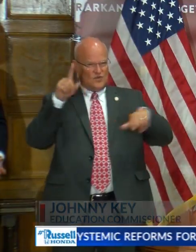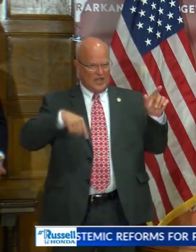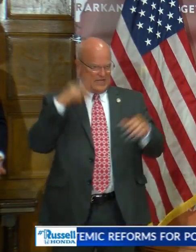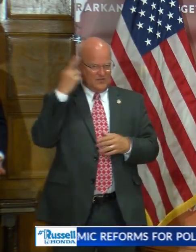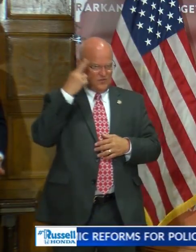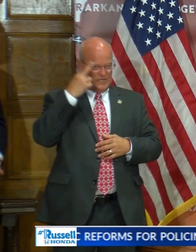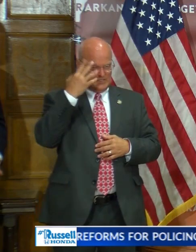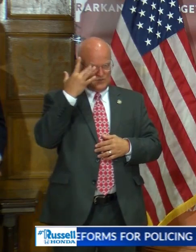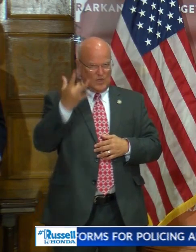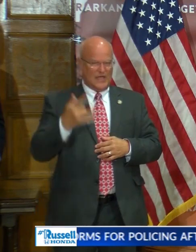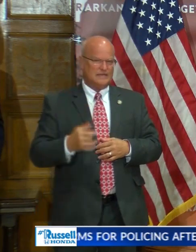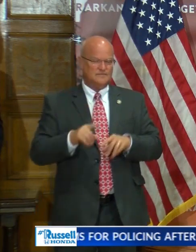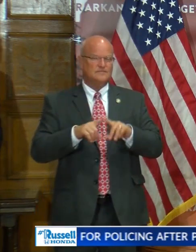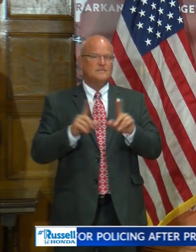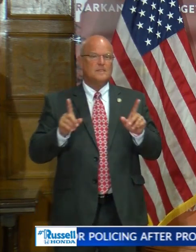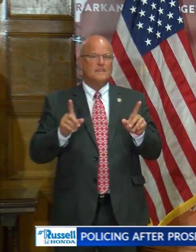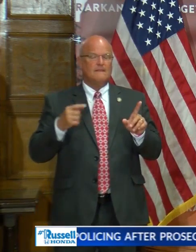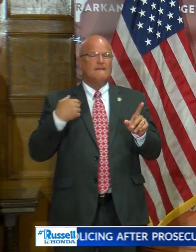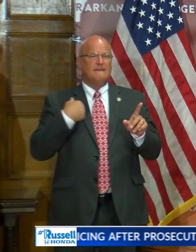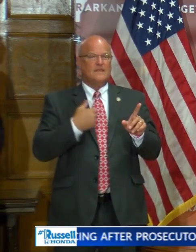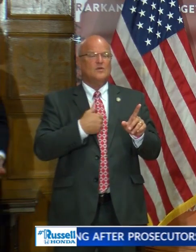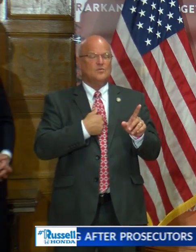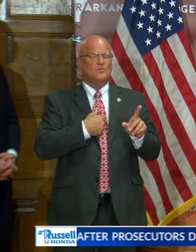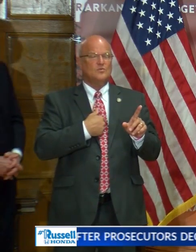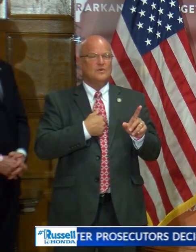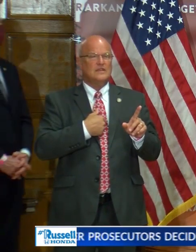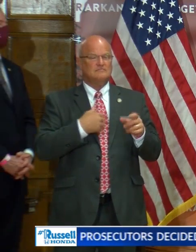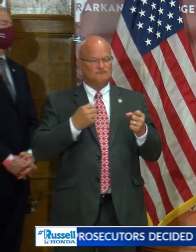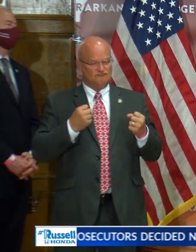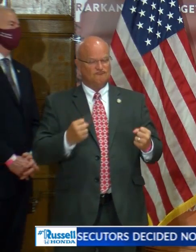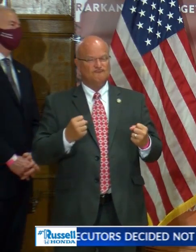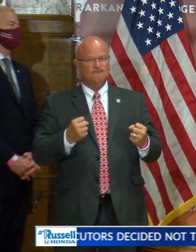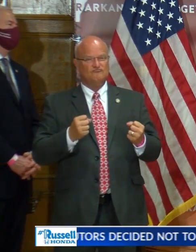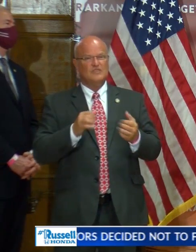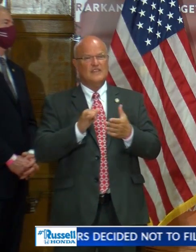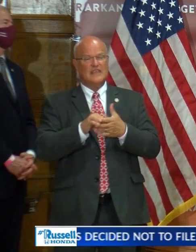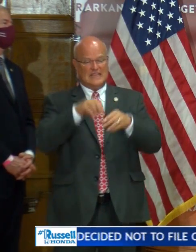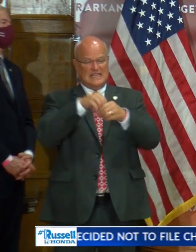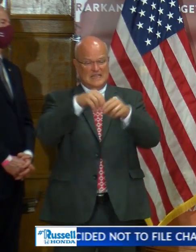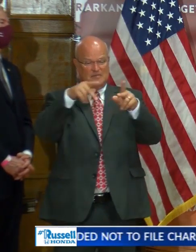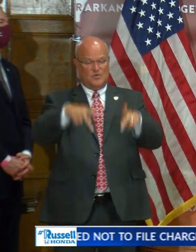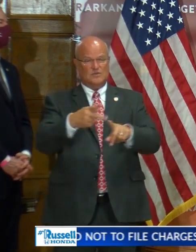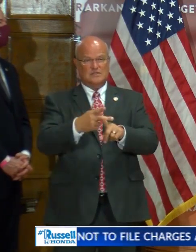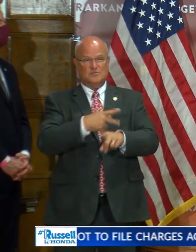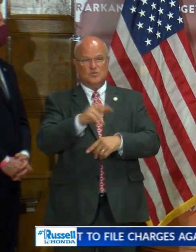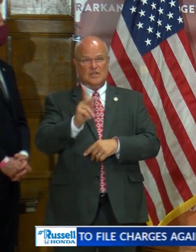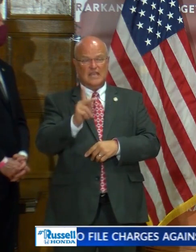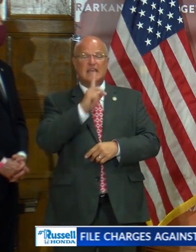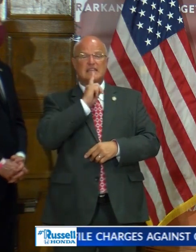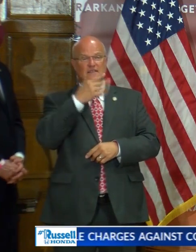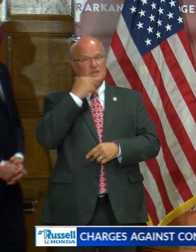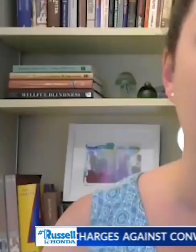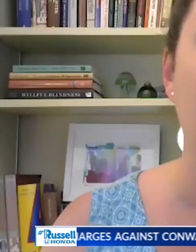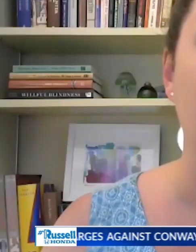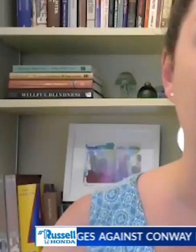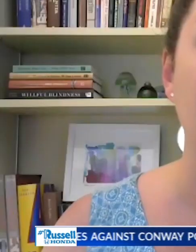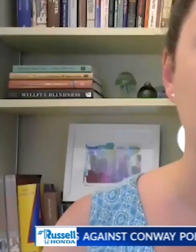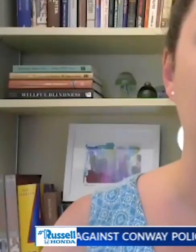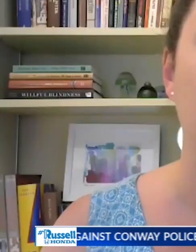have variety of reasons behind it but we feel strongly that in person prK is definitely the best way to go (Hannah Vogler/ Preschool parent) 637 I think yesterday was a little bit of a blindside for most of